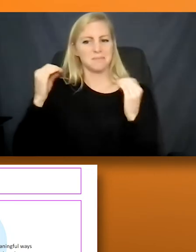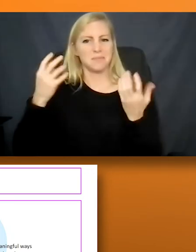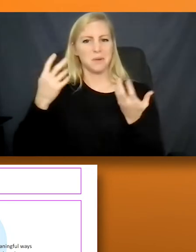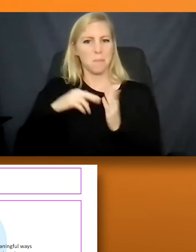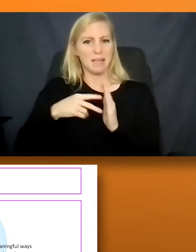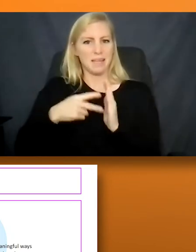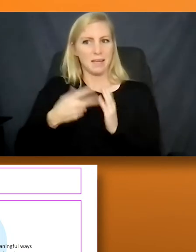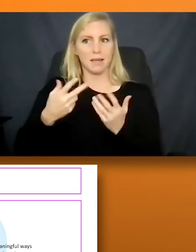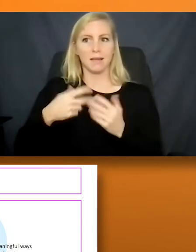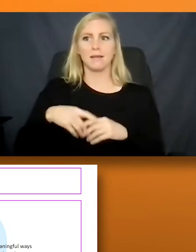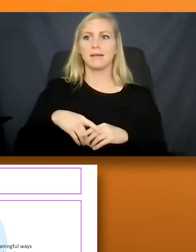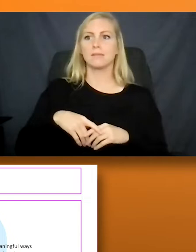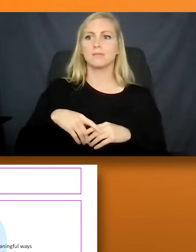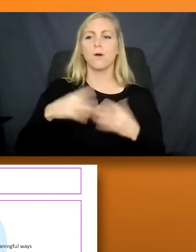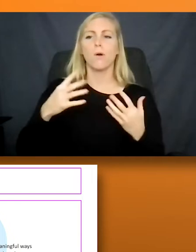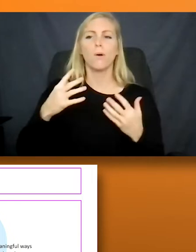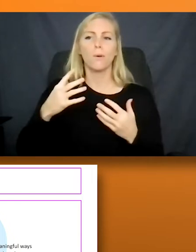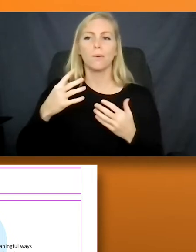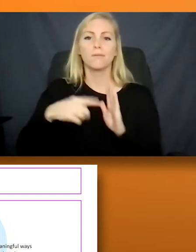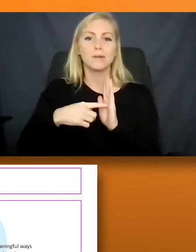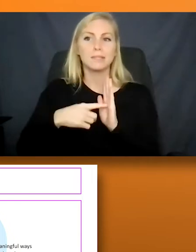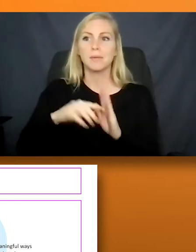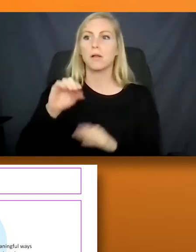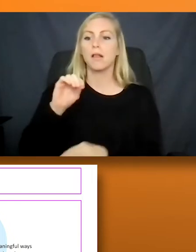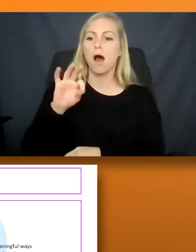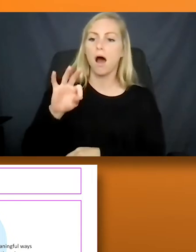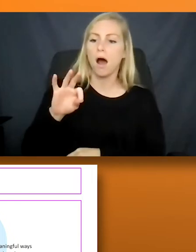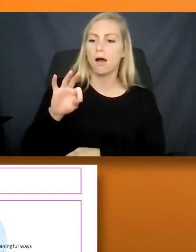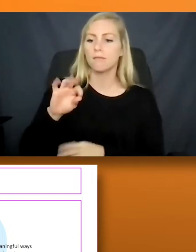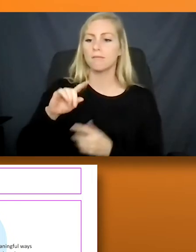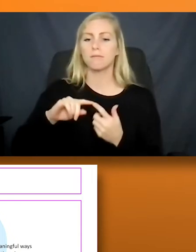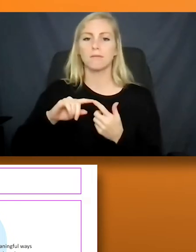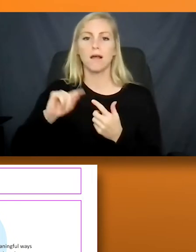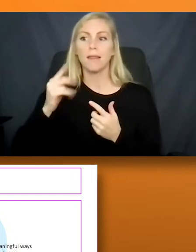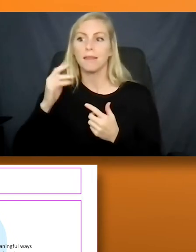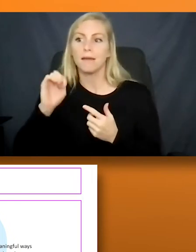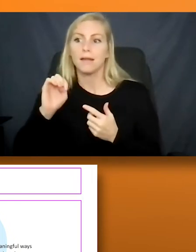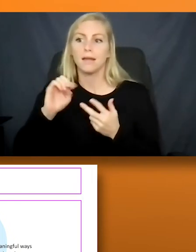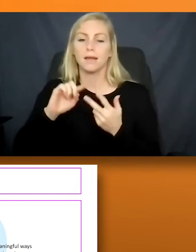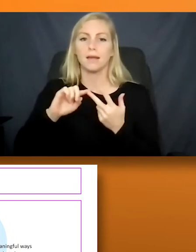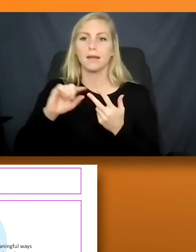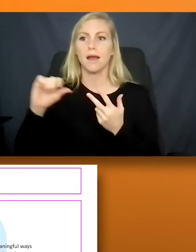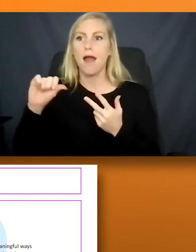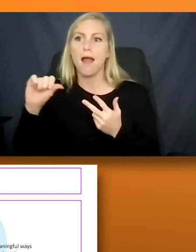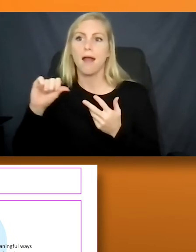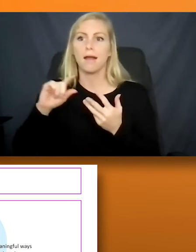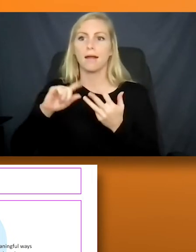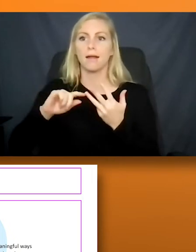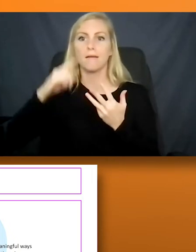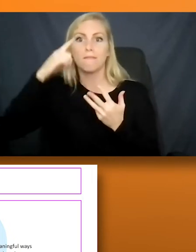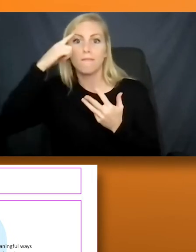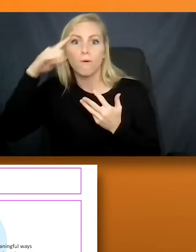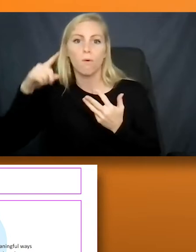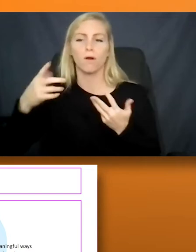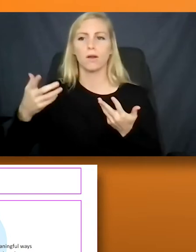such as of, for, the, a. We can give them meaning, we can talk about why you use one or the other,